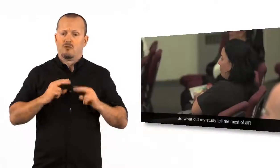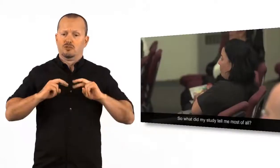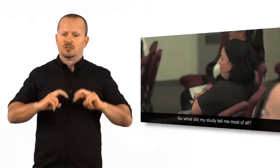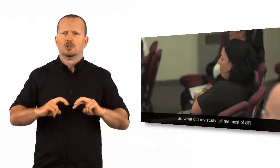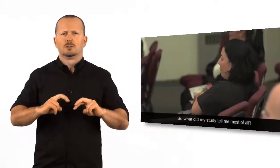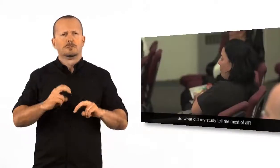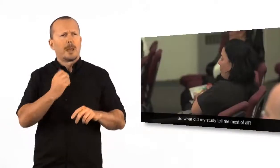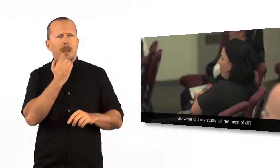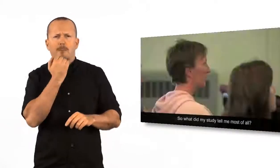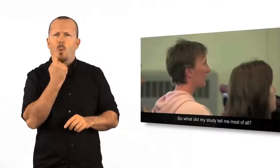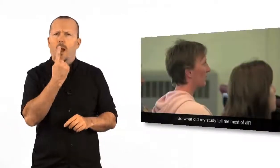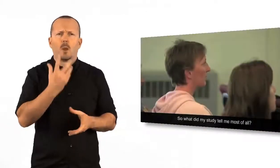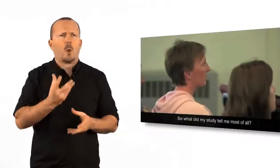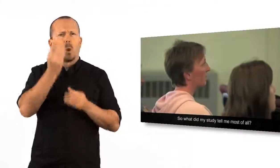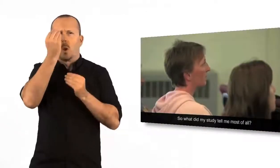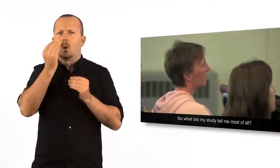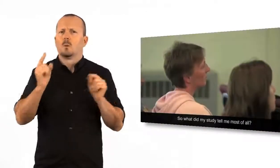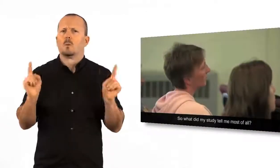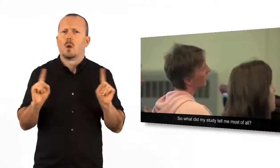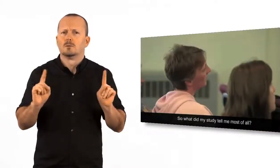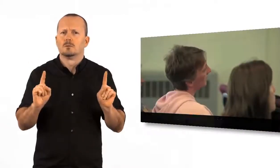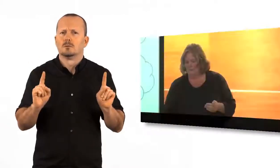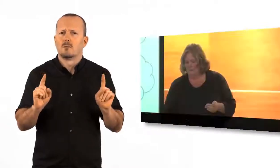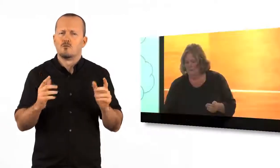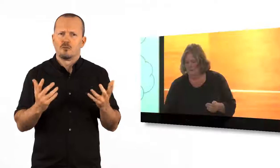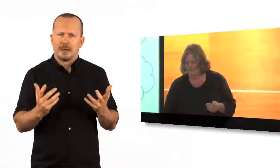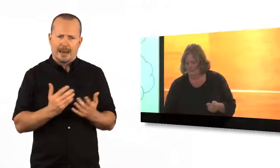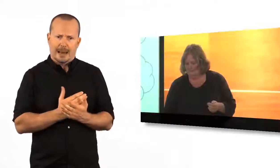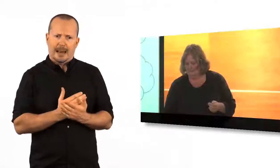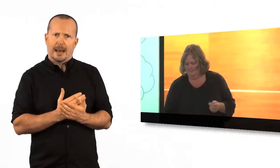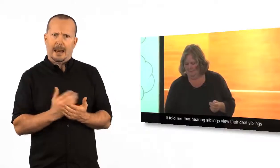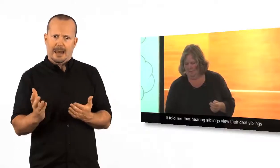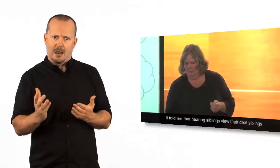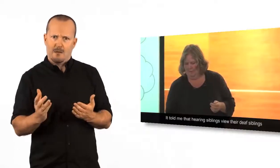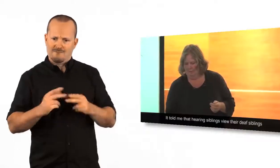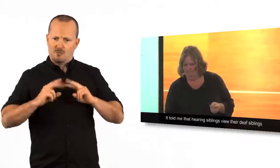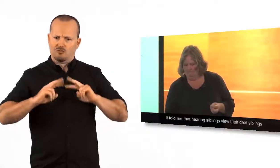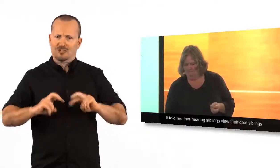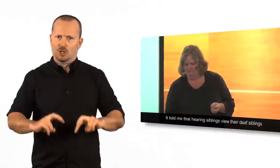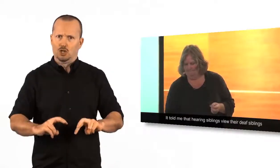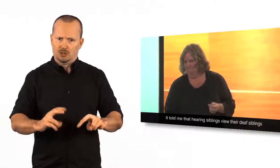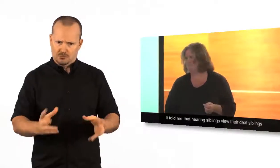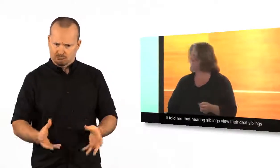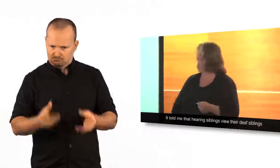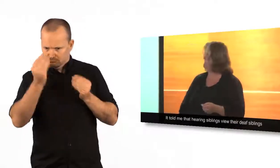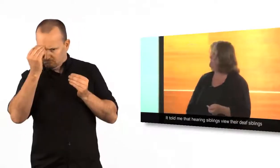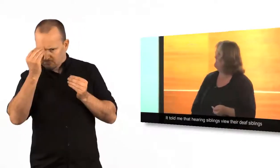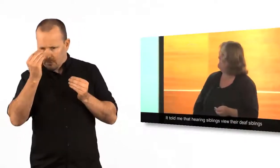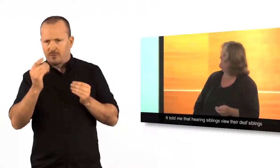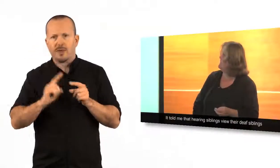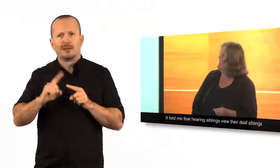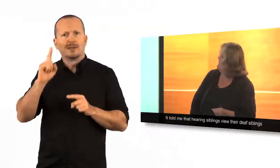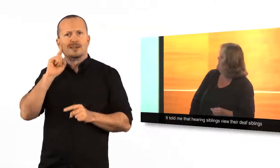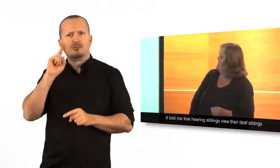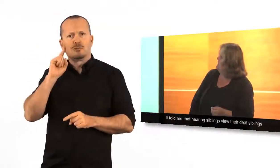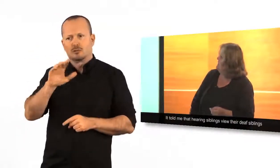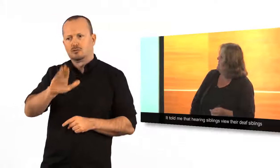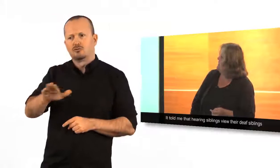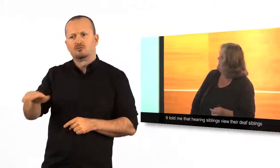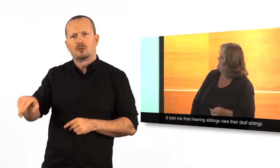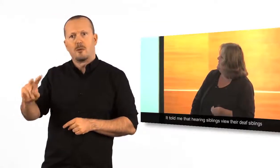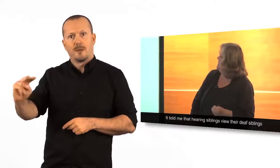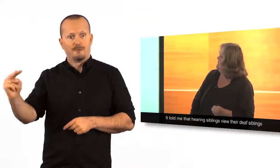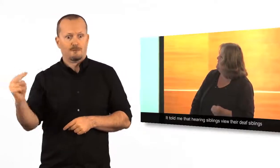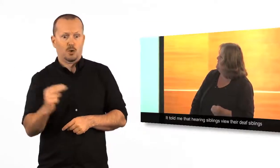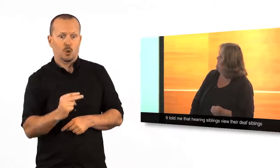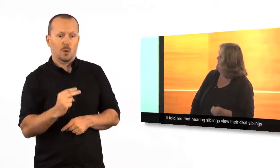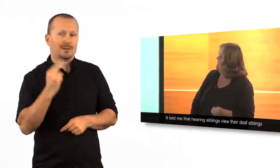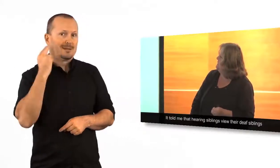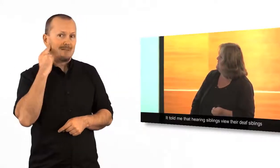So what did my study tell me most of all? It told me that hearing siblings view their